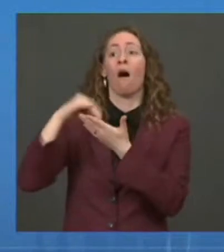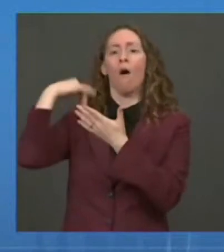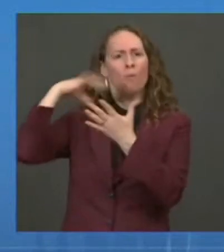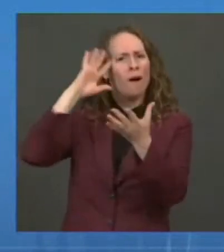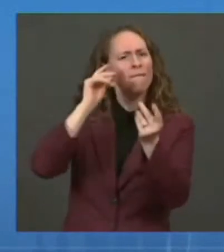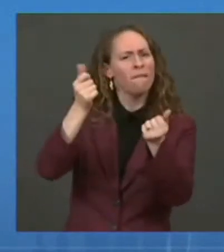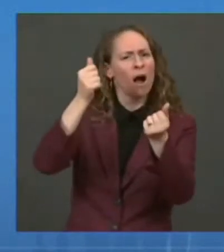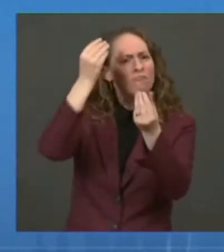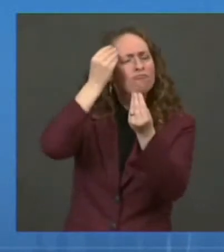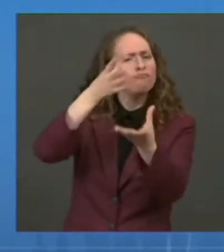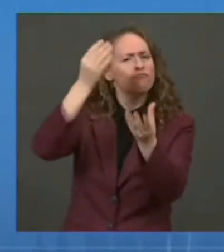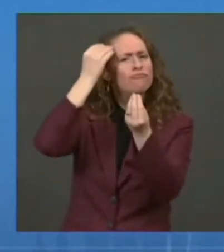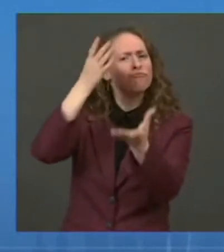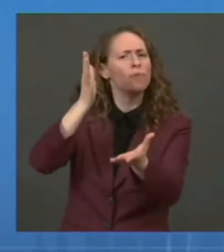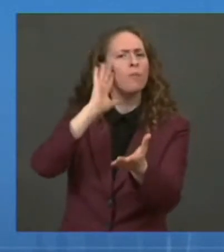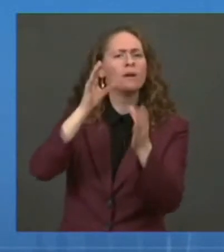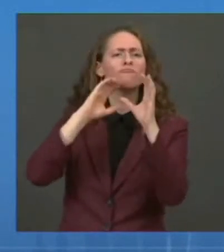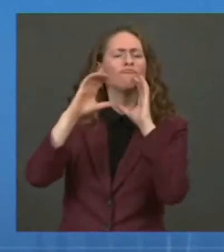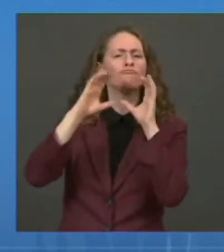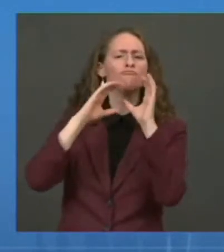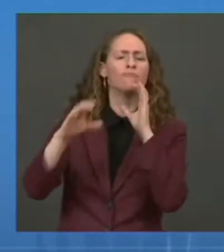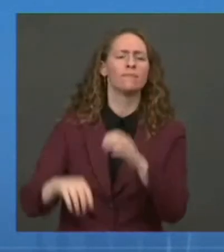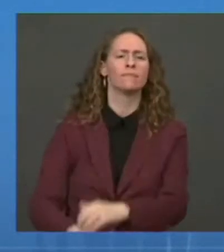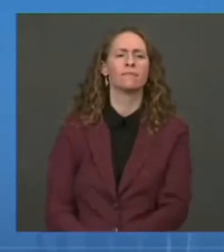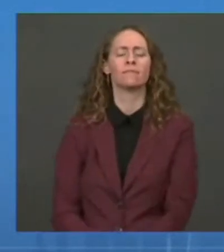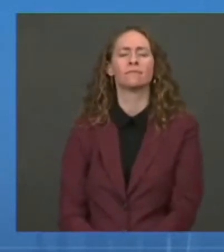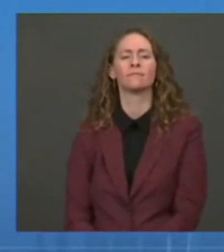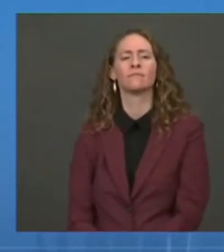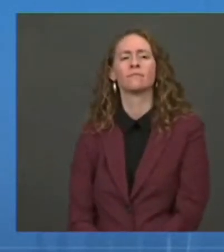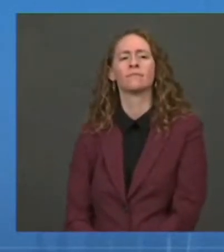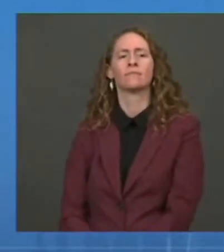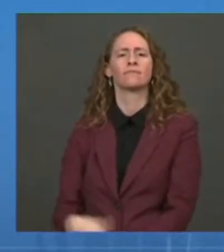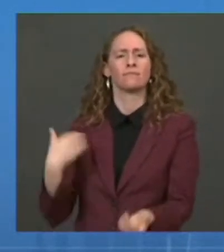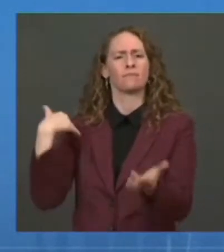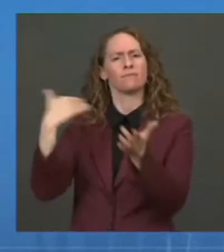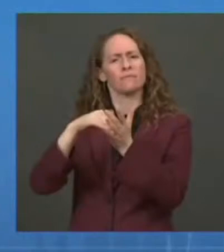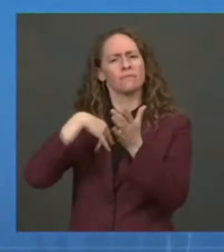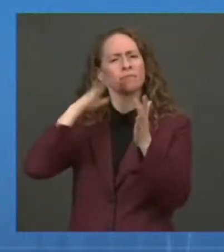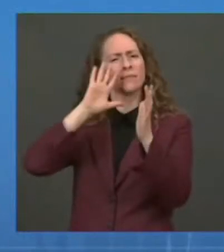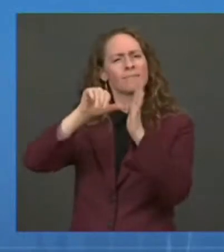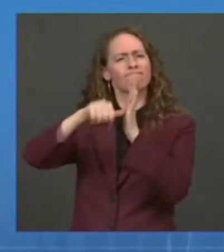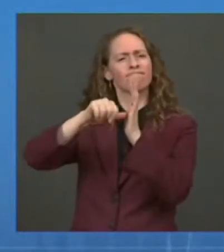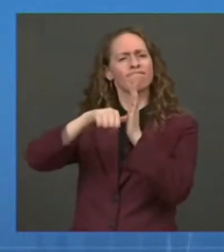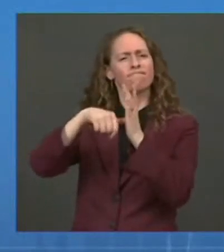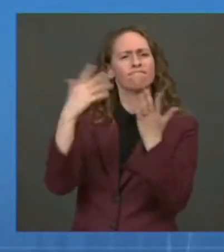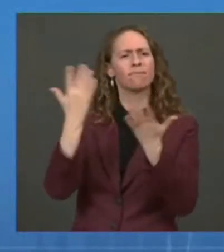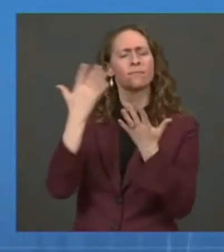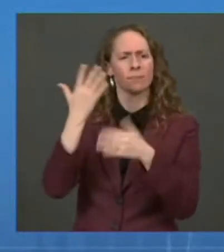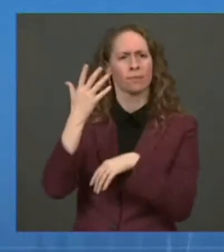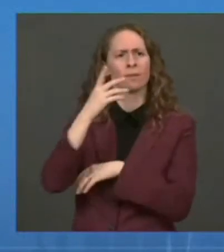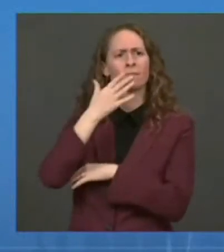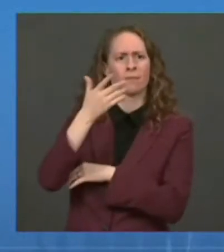SOON AST BEMES AVAILABLE. AS YOU HAVE HEARD ME SAY EARLIER THIS WEEK WE ARE IN A